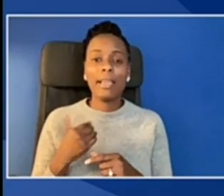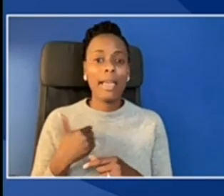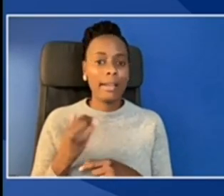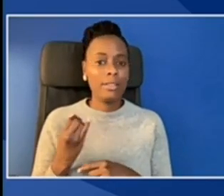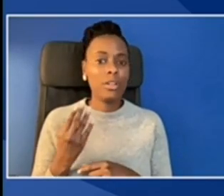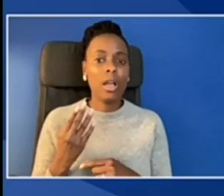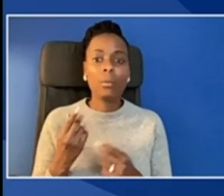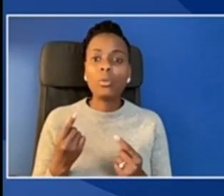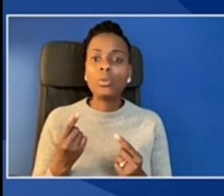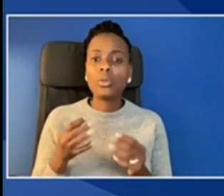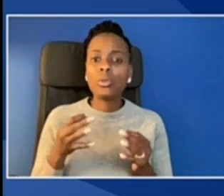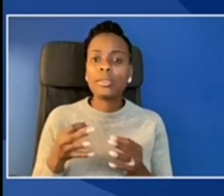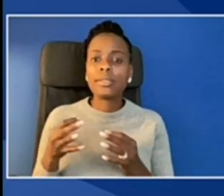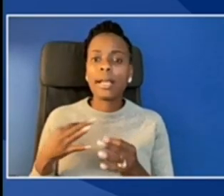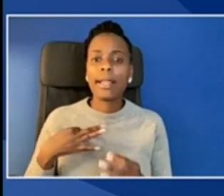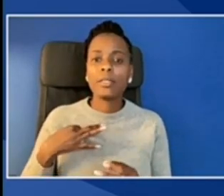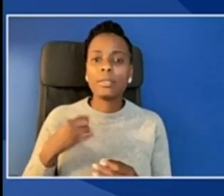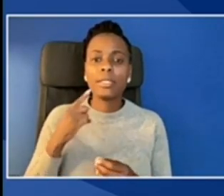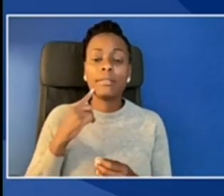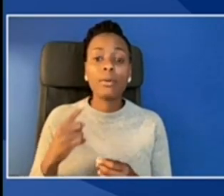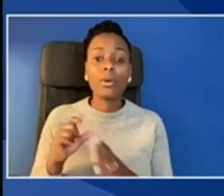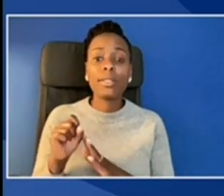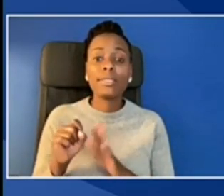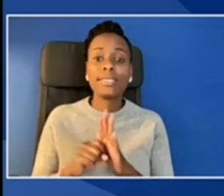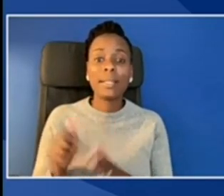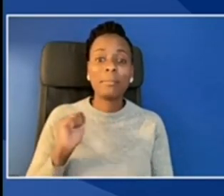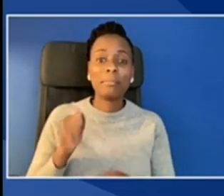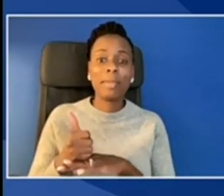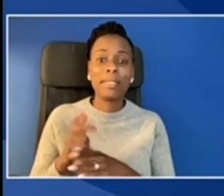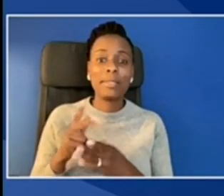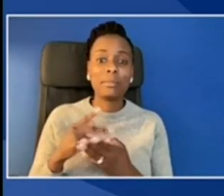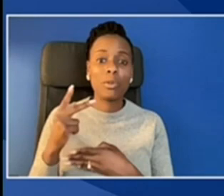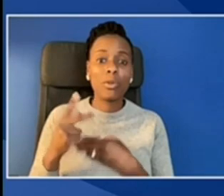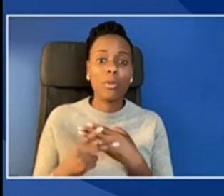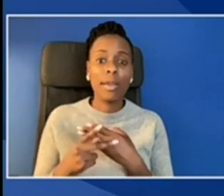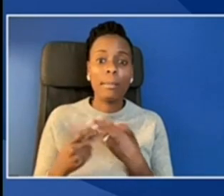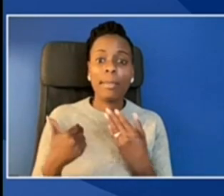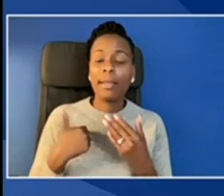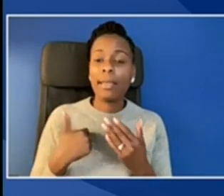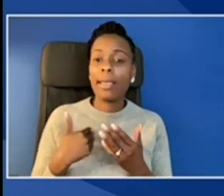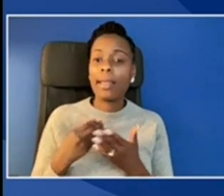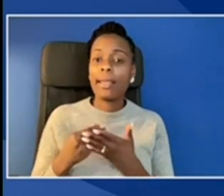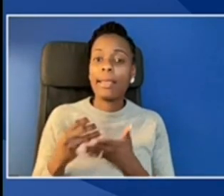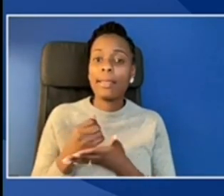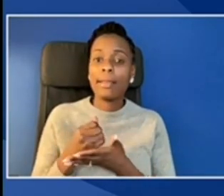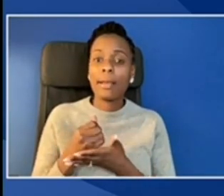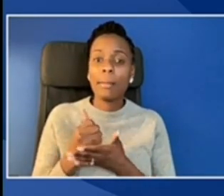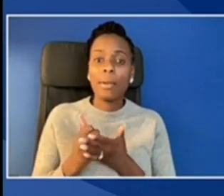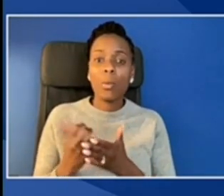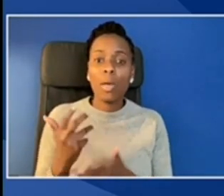state-based program that had income and wealth caps. And I can tell you from